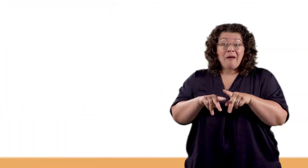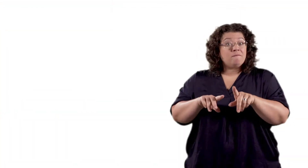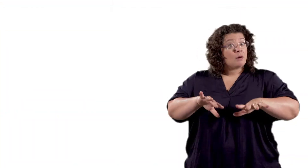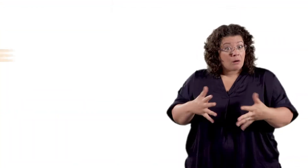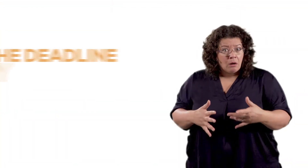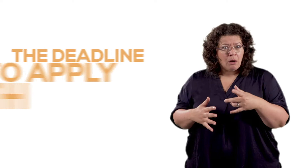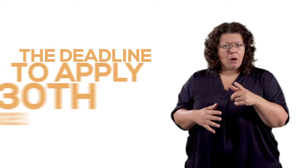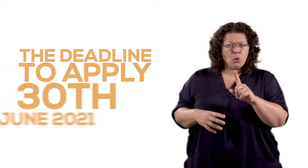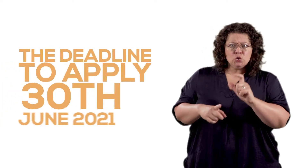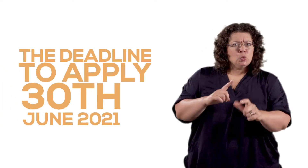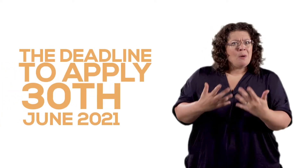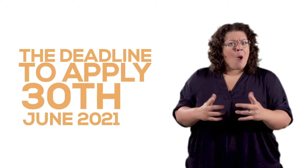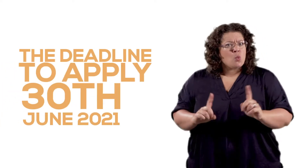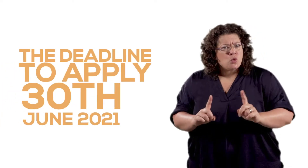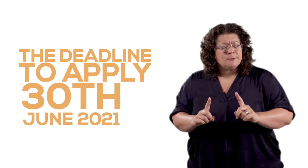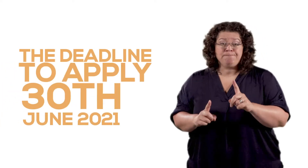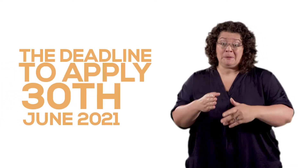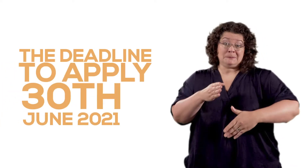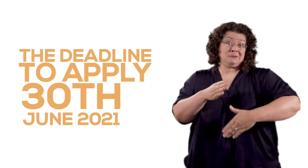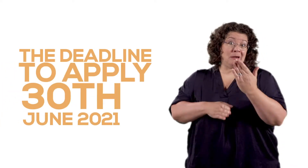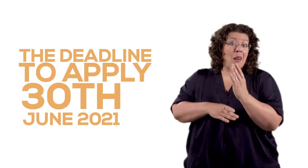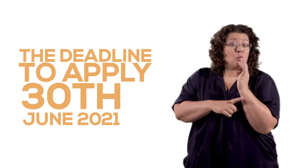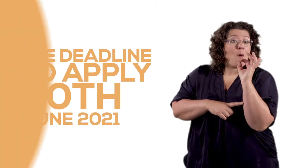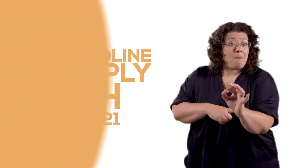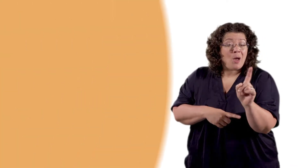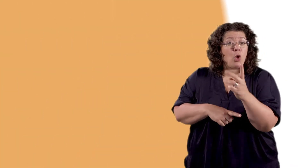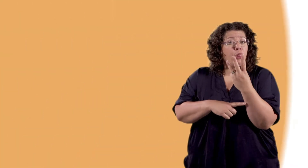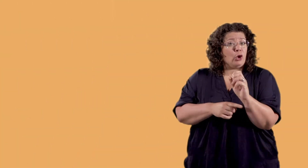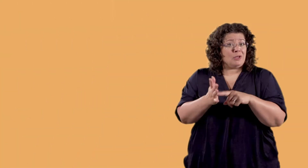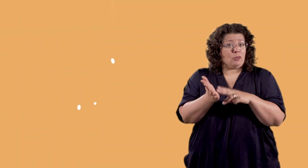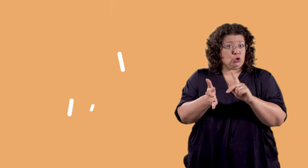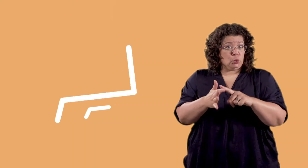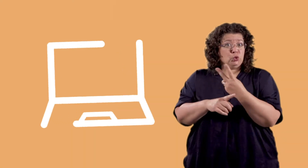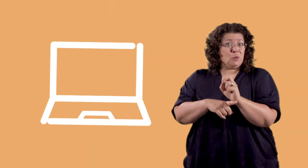The deadline to apply is the 30th of June 2021. The application process